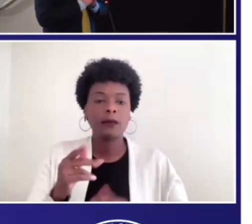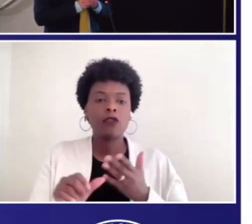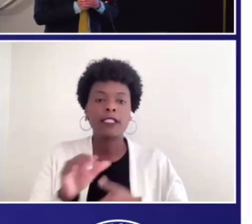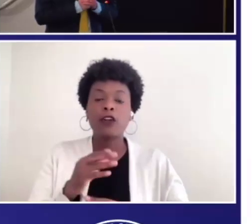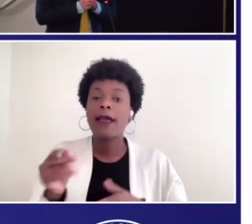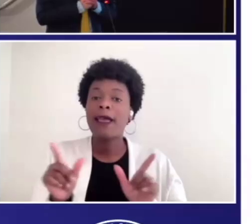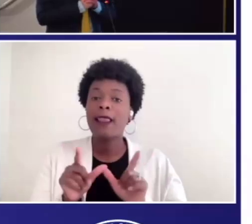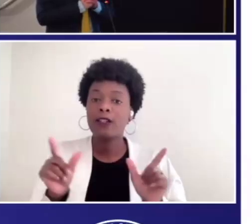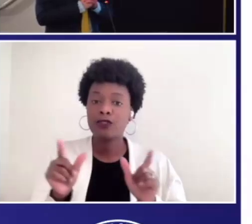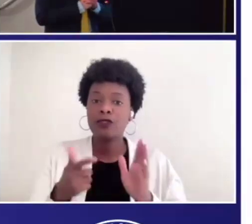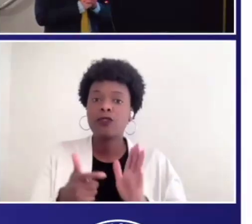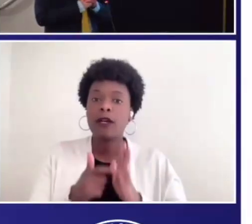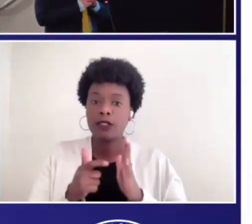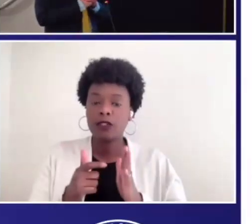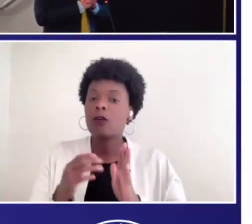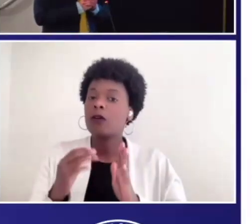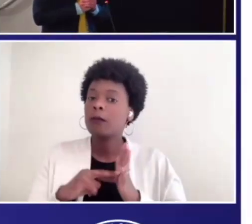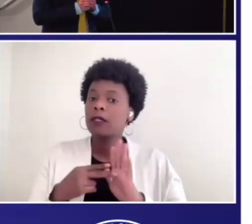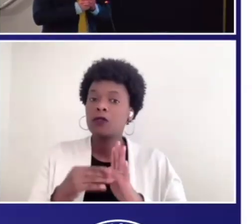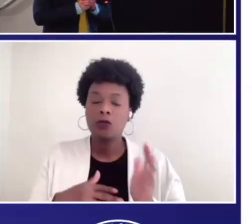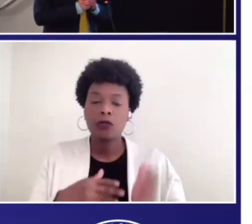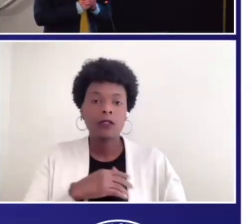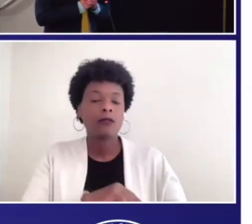of which students will be eligible to, to higher loan limits.